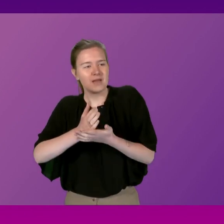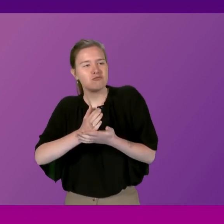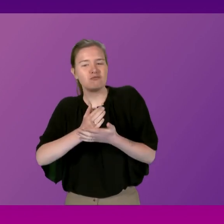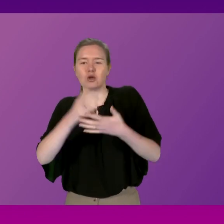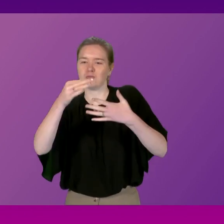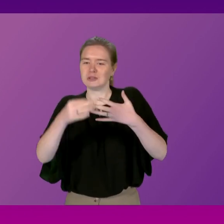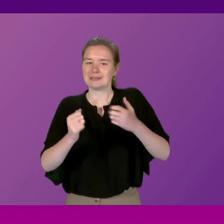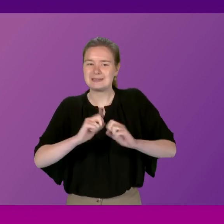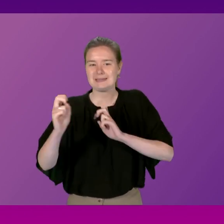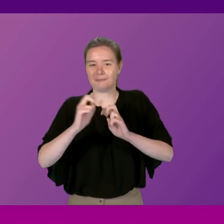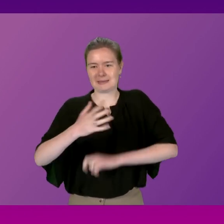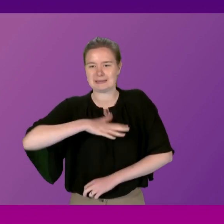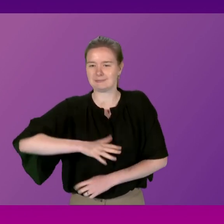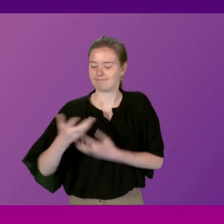that this debate calls for.